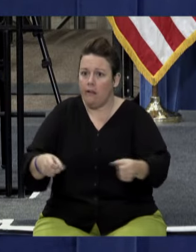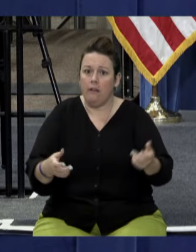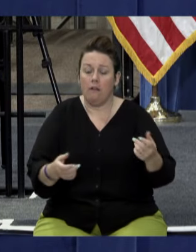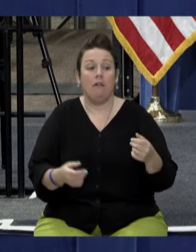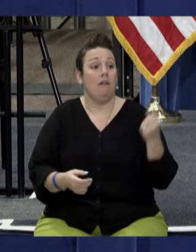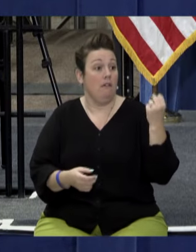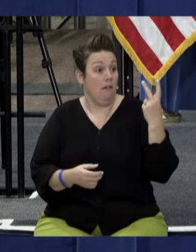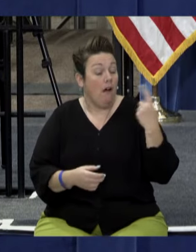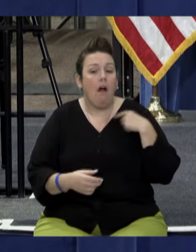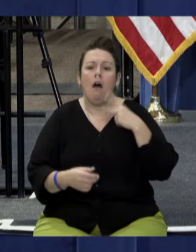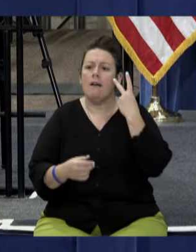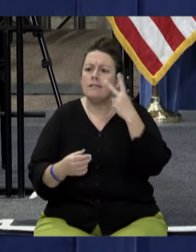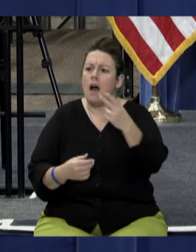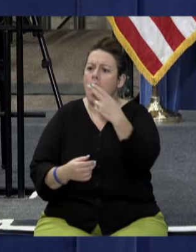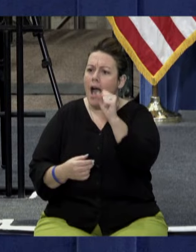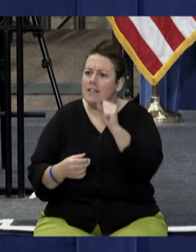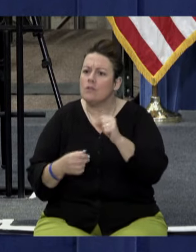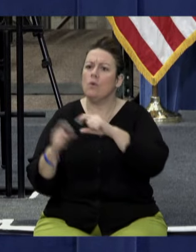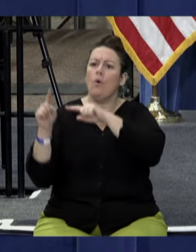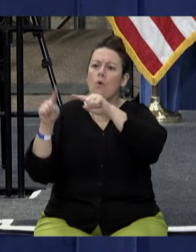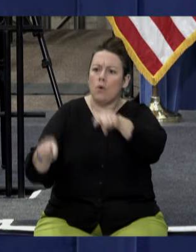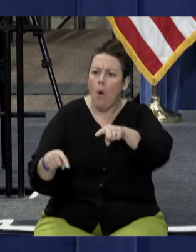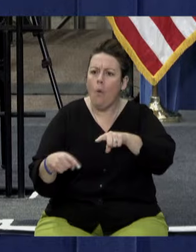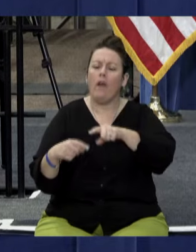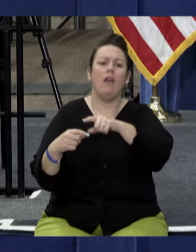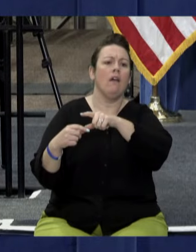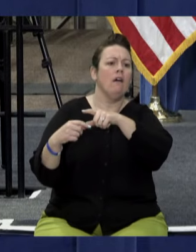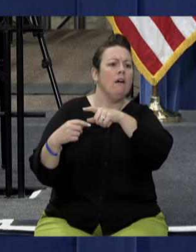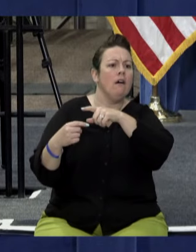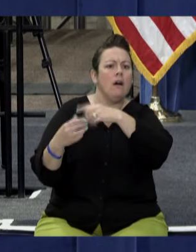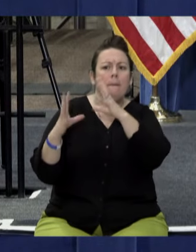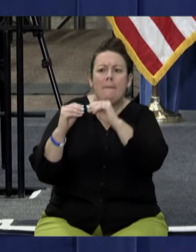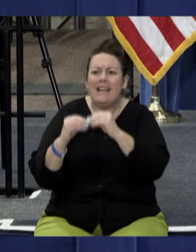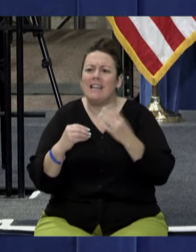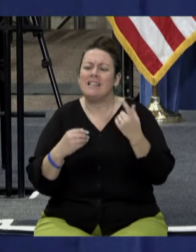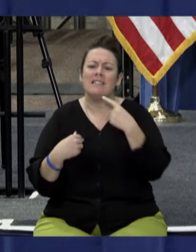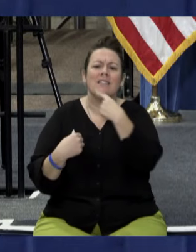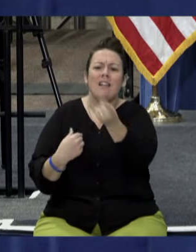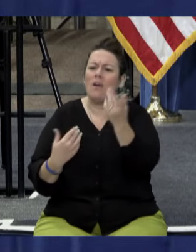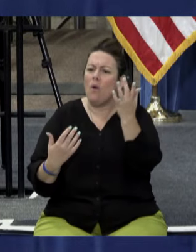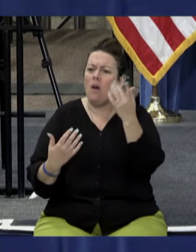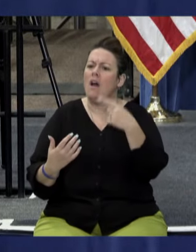in elementary school, going to the meetings and say, you know, why do we need this? She needs to